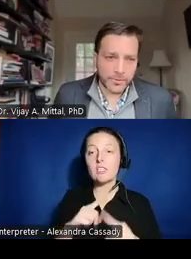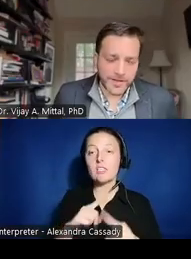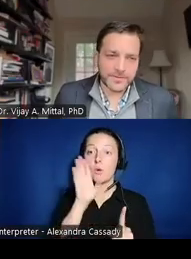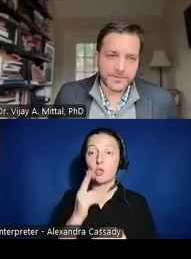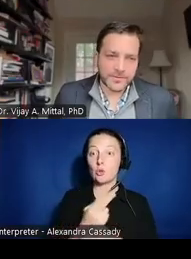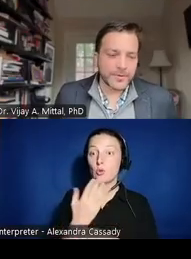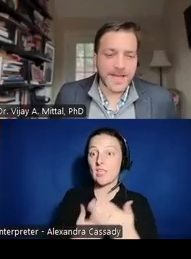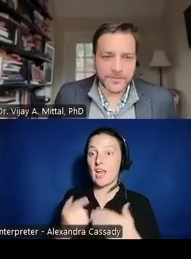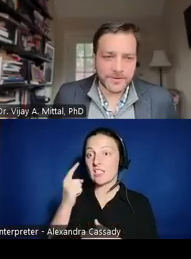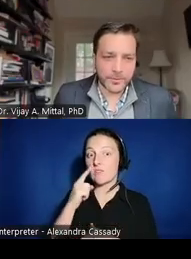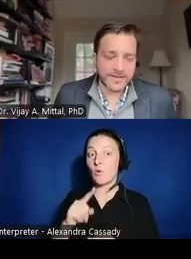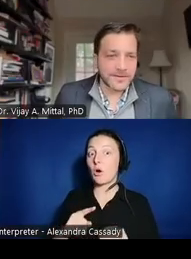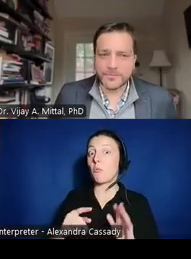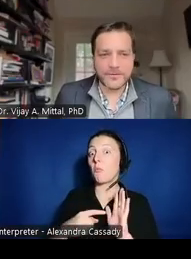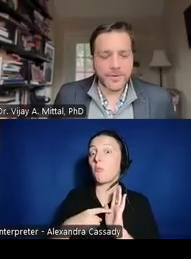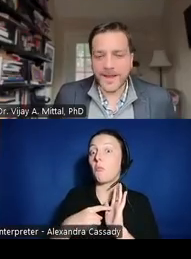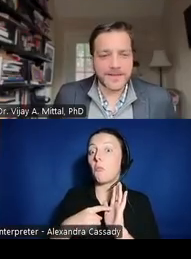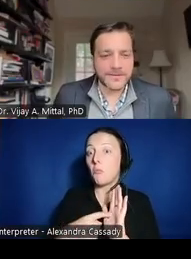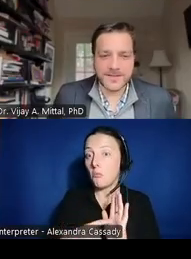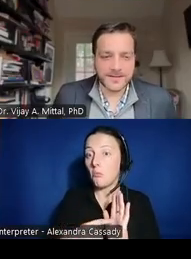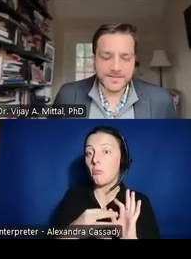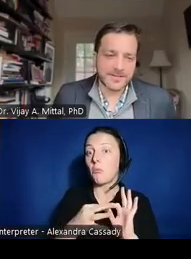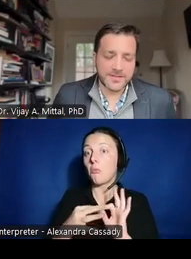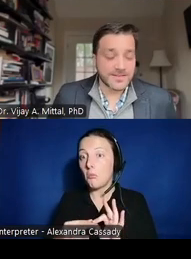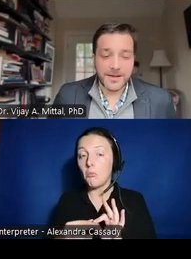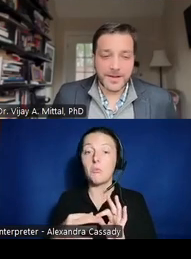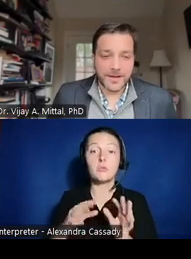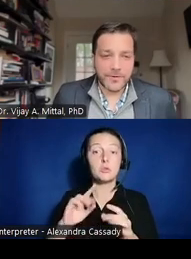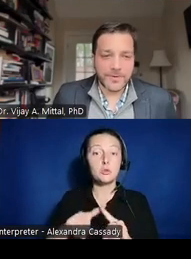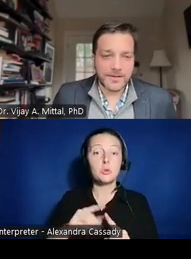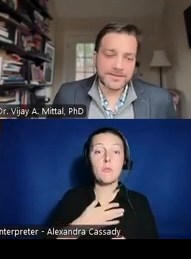points or coincide with our points. There have been a variety of studies that suggest when we